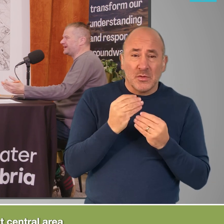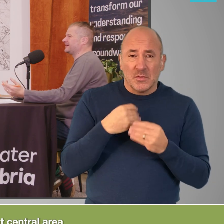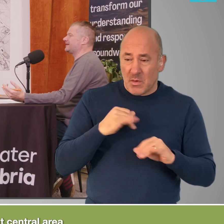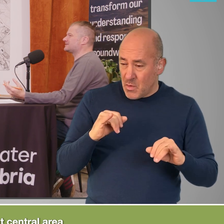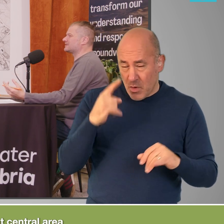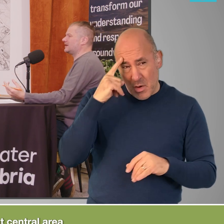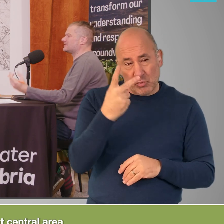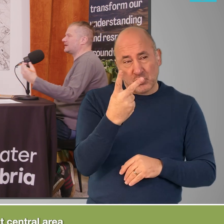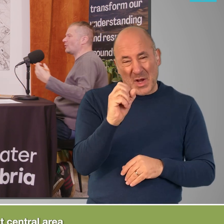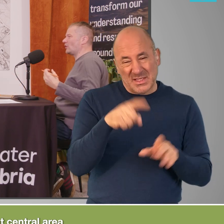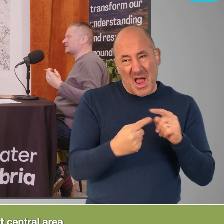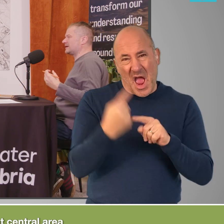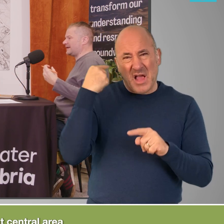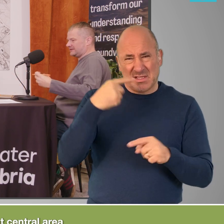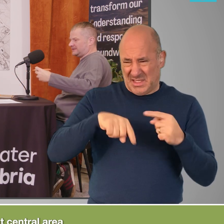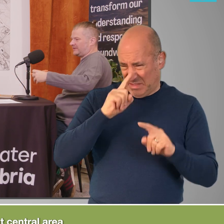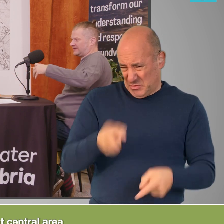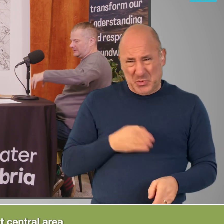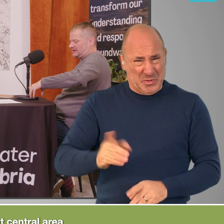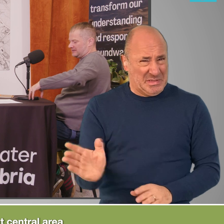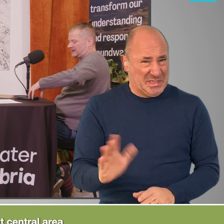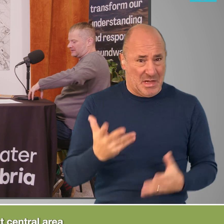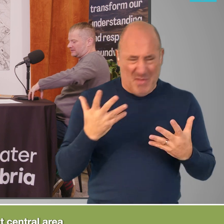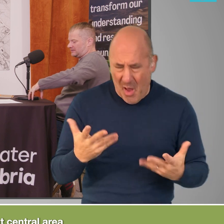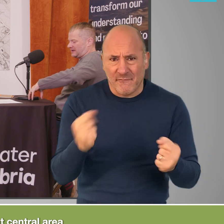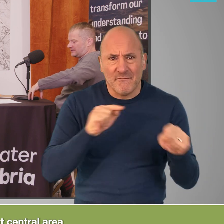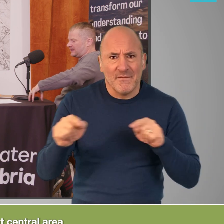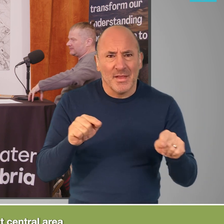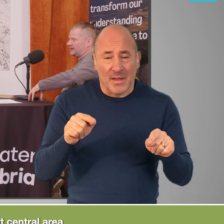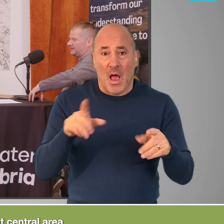And it's connected that central area